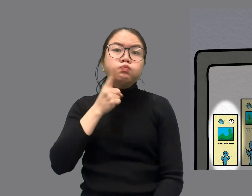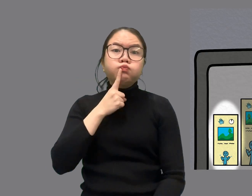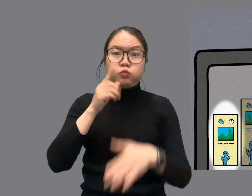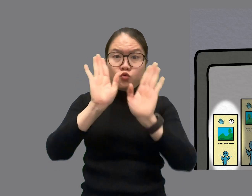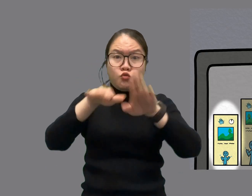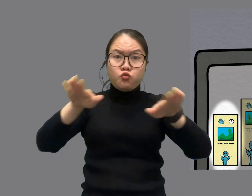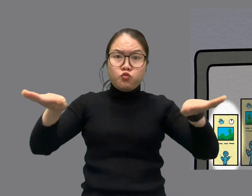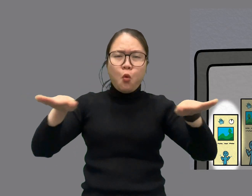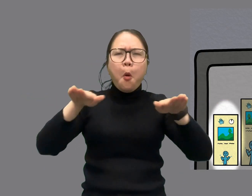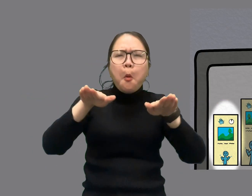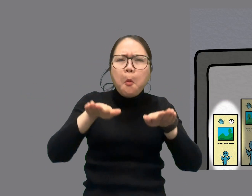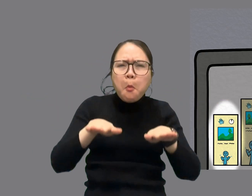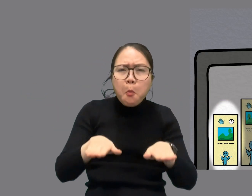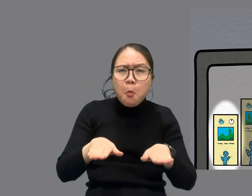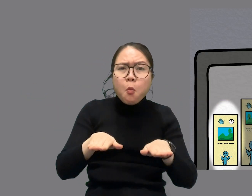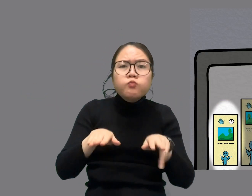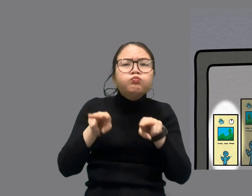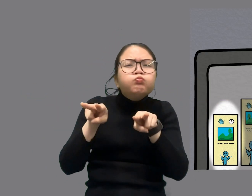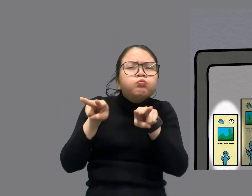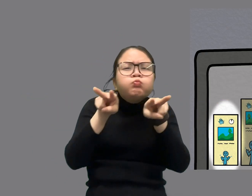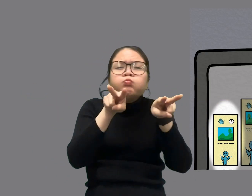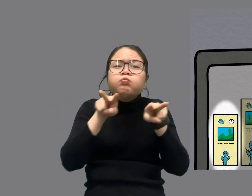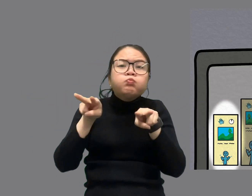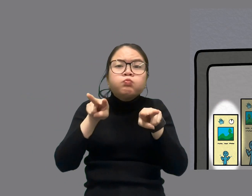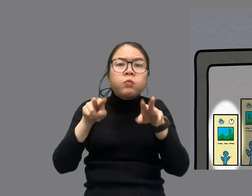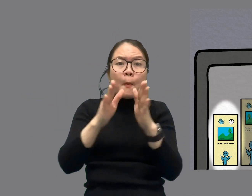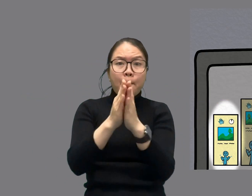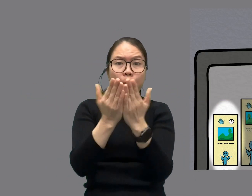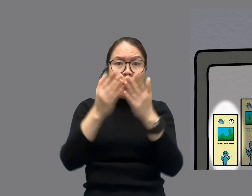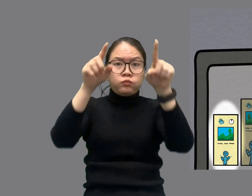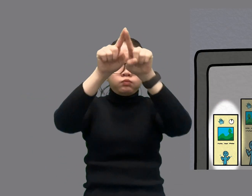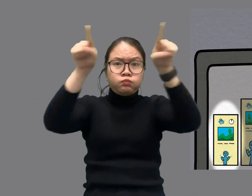Picture books help introduce beginning deaf readers to the